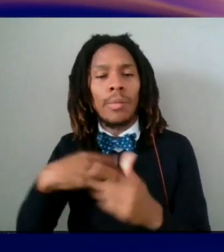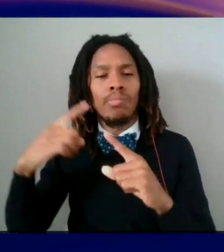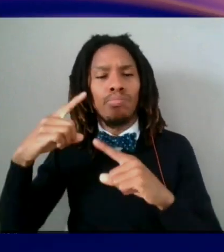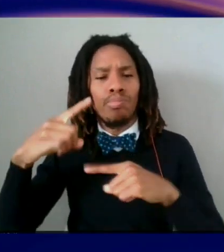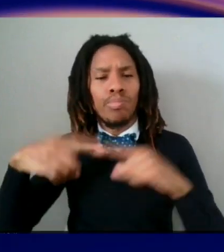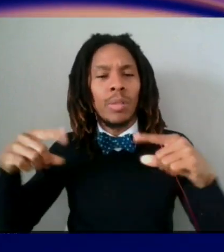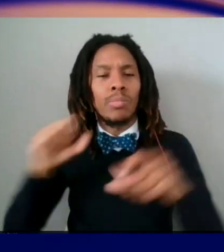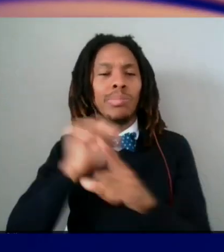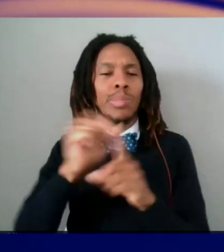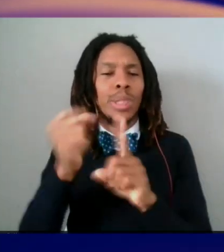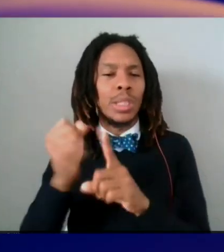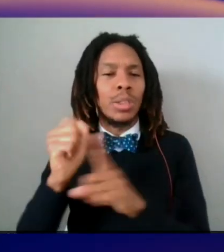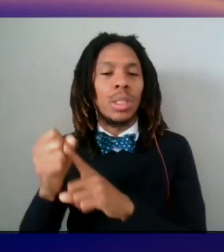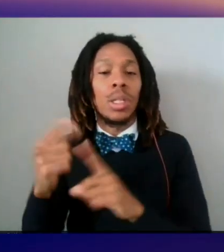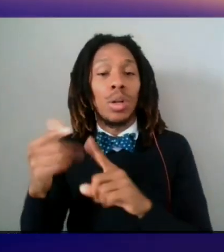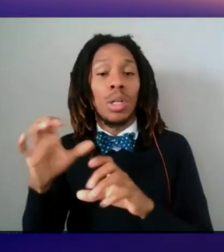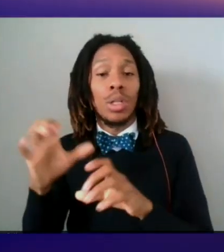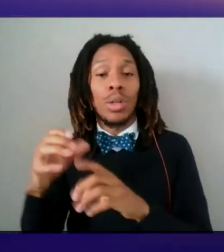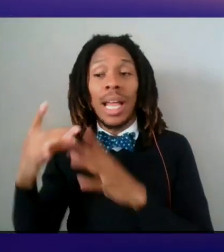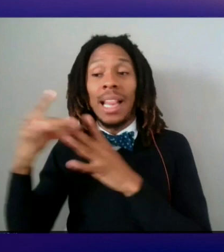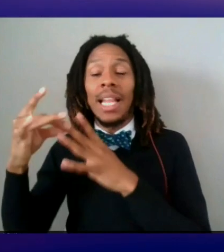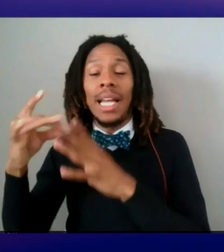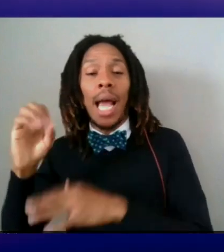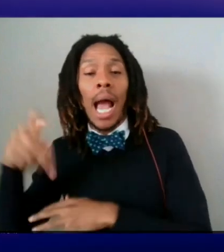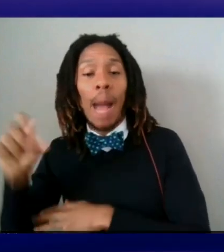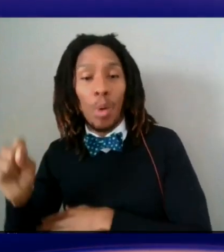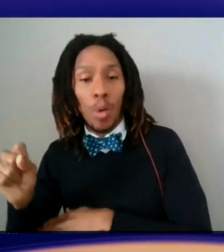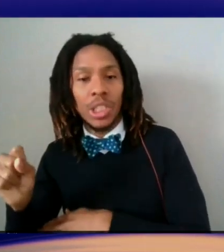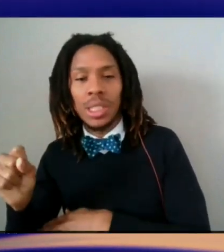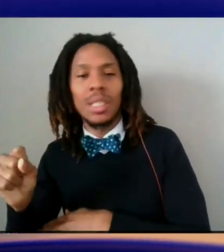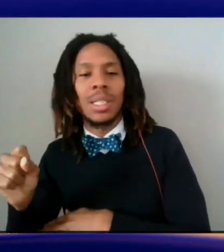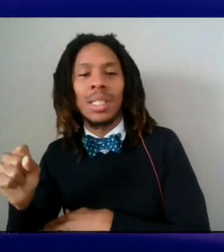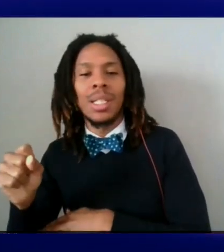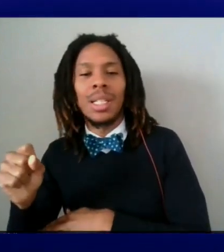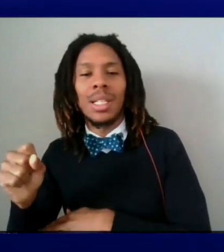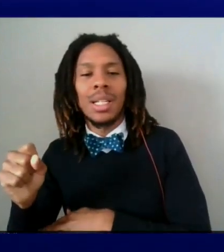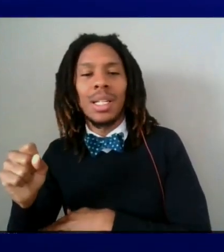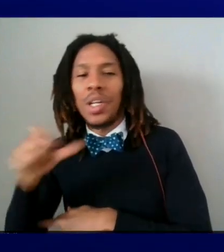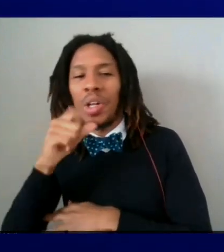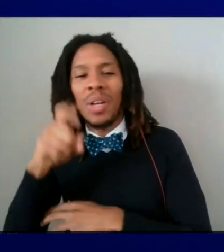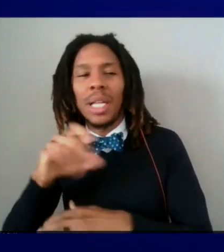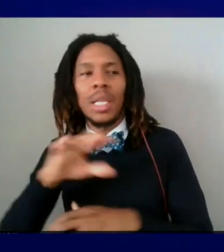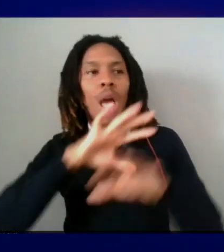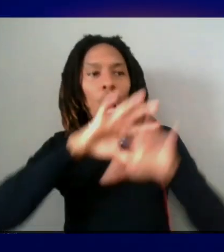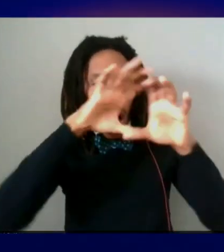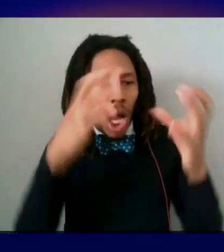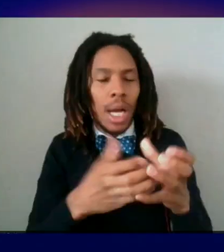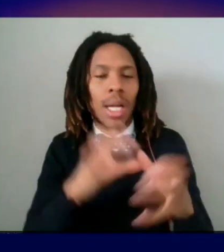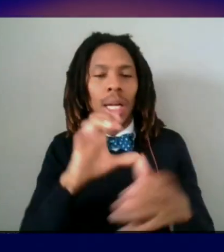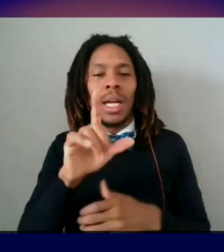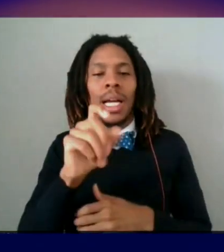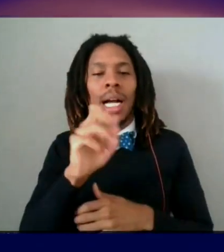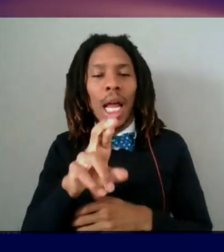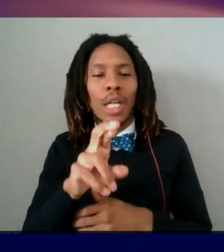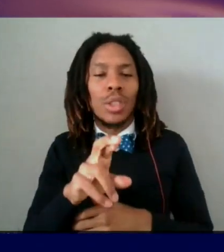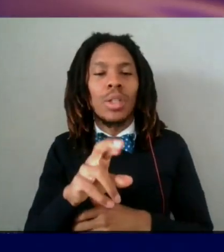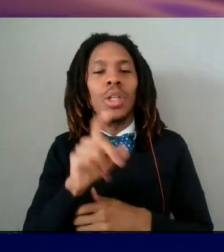So when you're doing a read operation, you don't need the entire cluster. You probably just need the initial driver